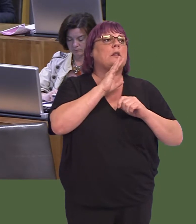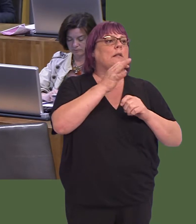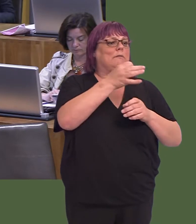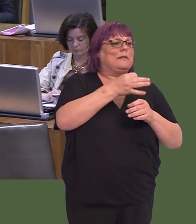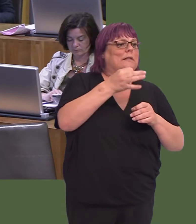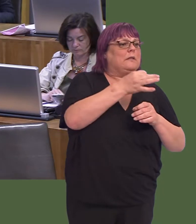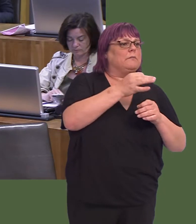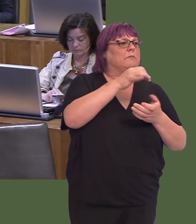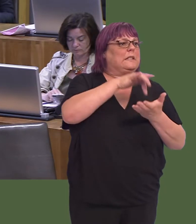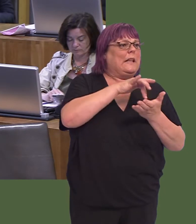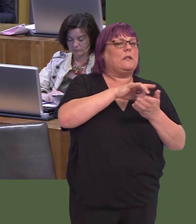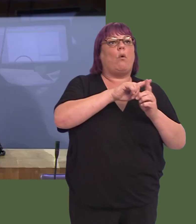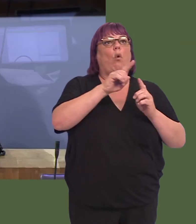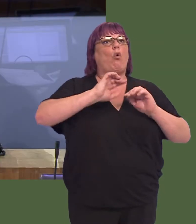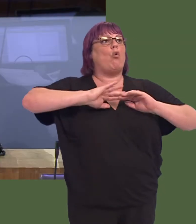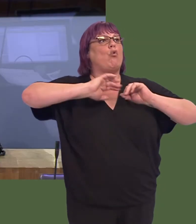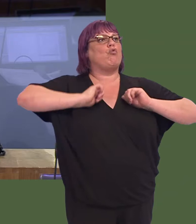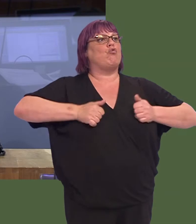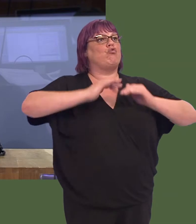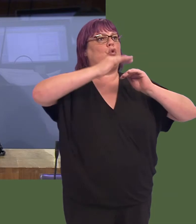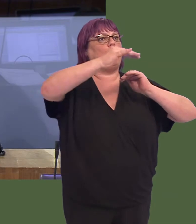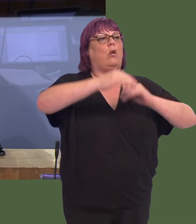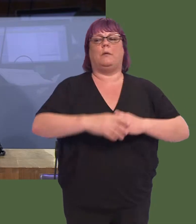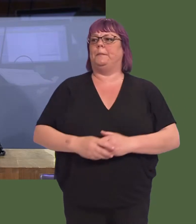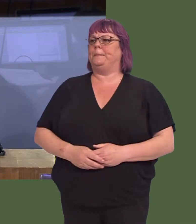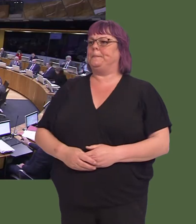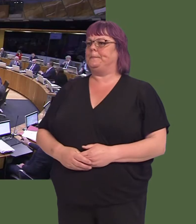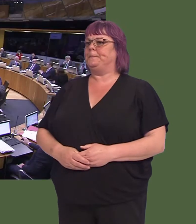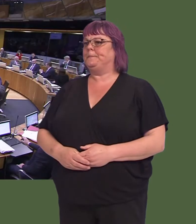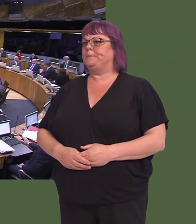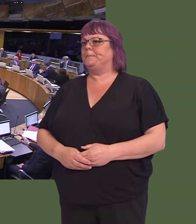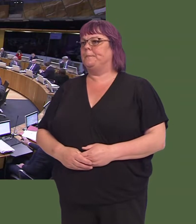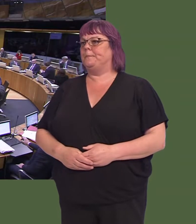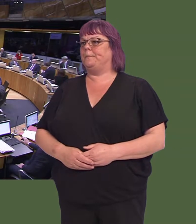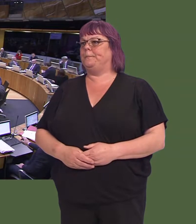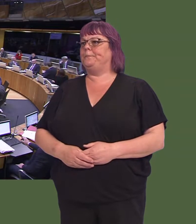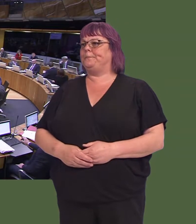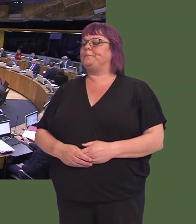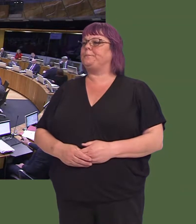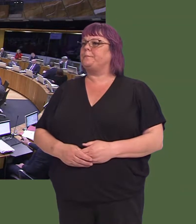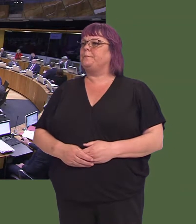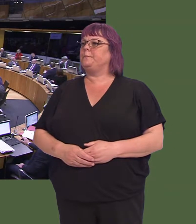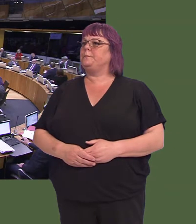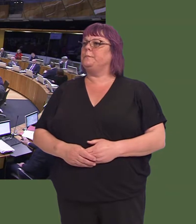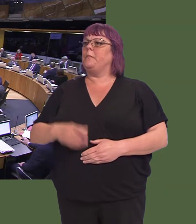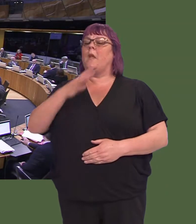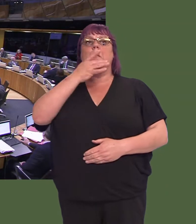in Wales, urban or rural. Bethan Sayed AM: Er bod pobl o Gymru yn aelodau o undebau credyd, o gymharu ‚ gweddill Prydain